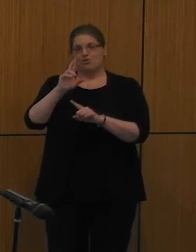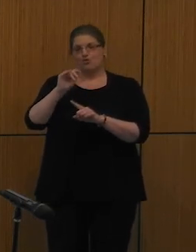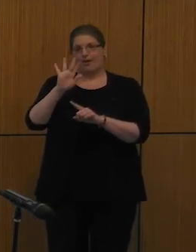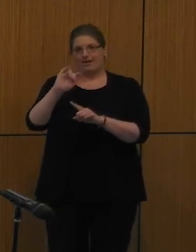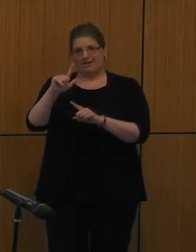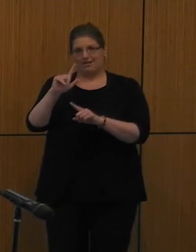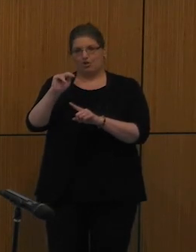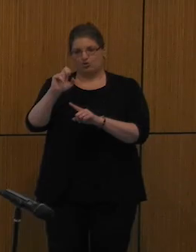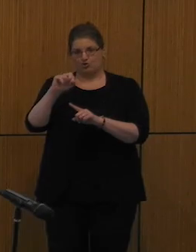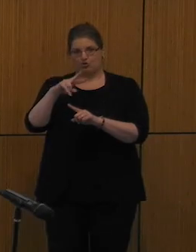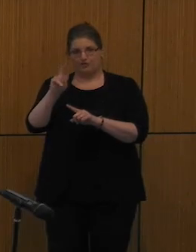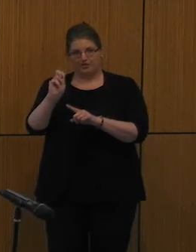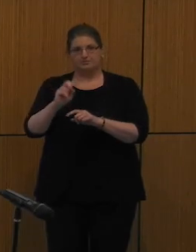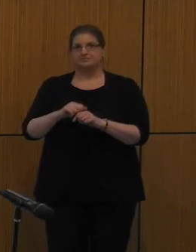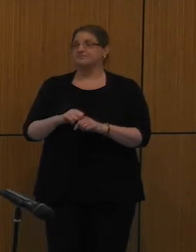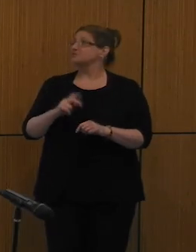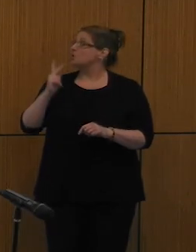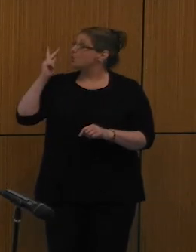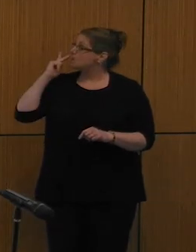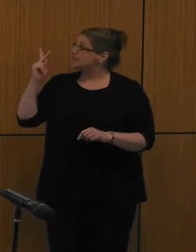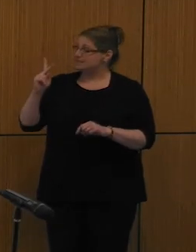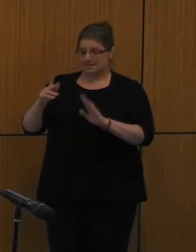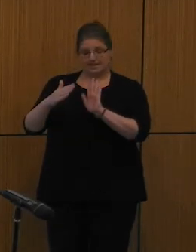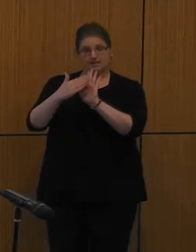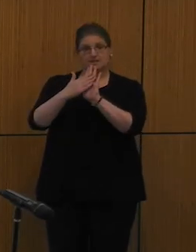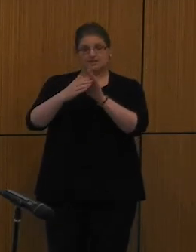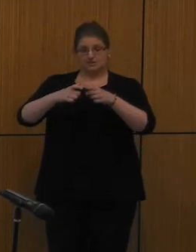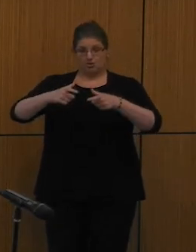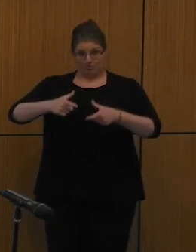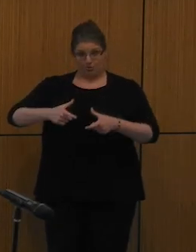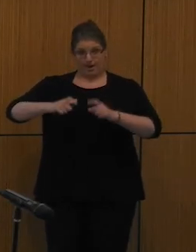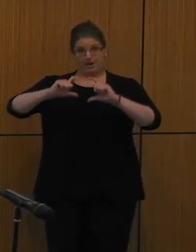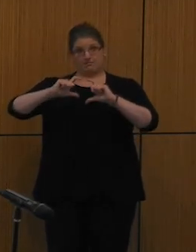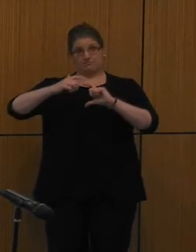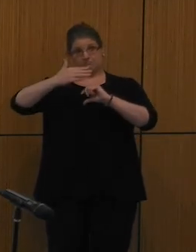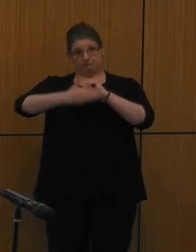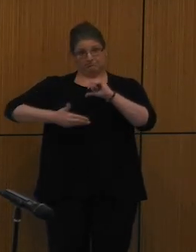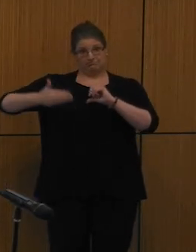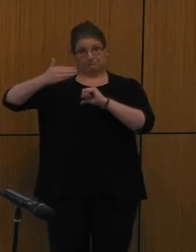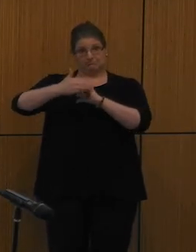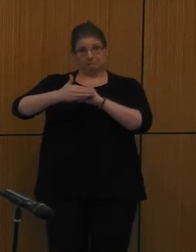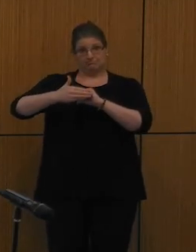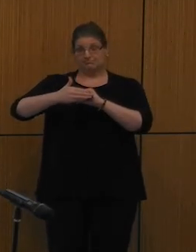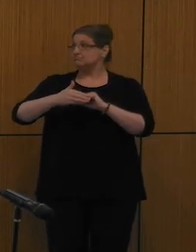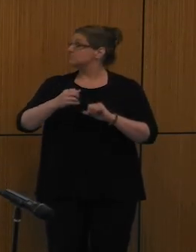And you can see lots, lots, 12 pairs to be exact of cranial nerves emerging from the base of the brain.